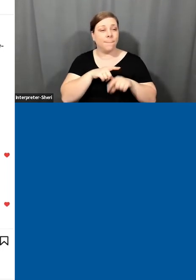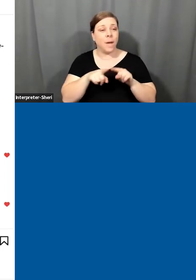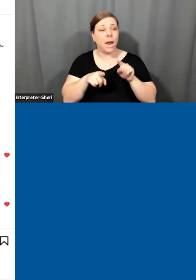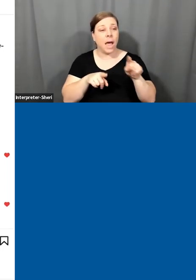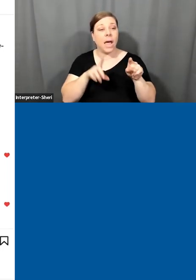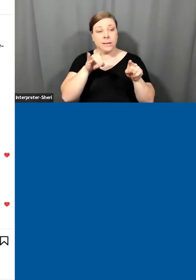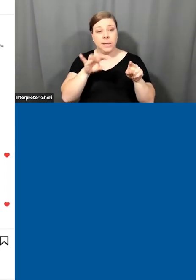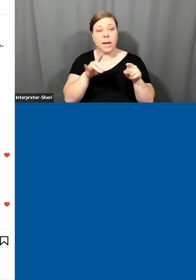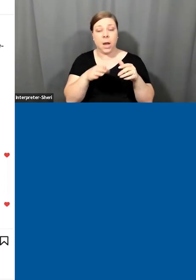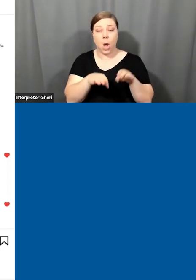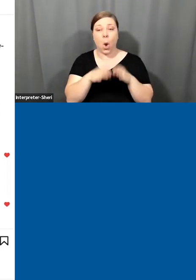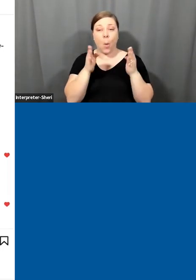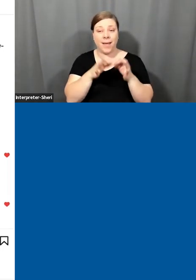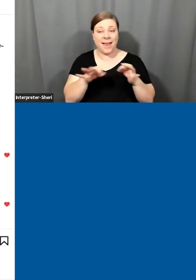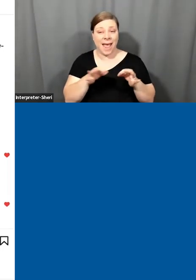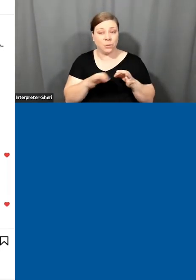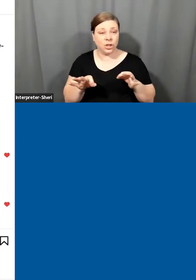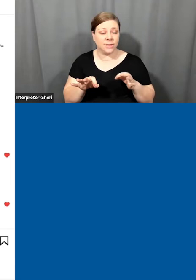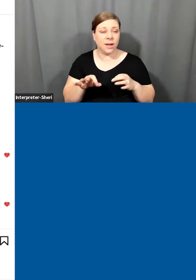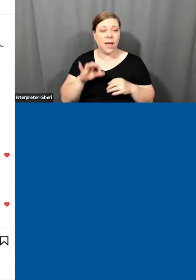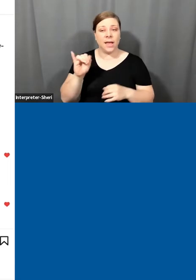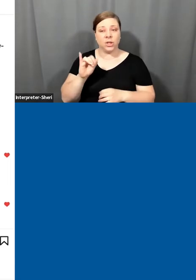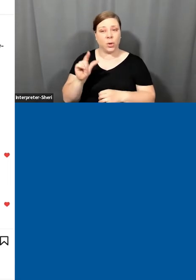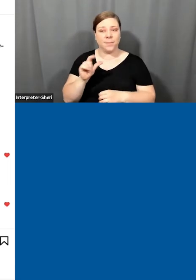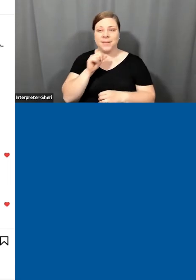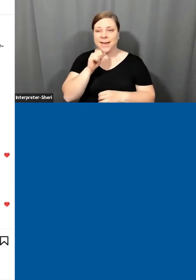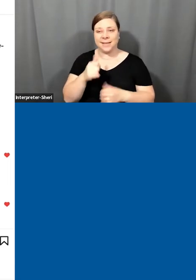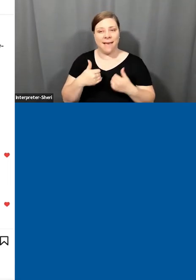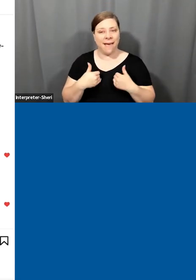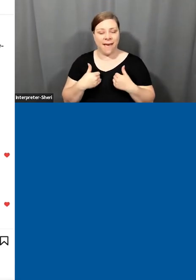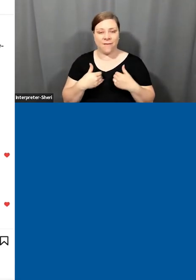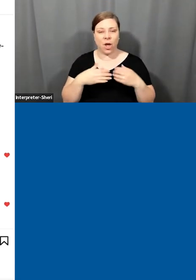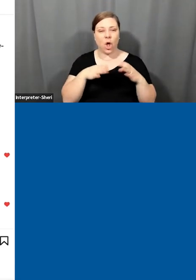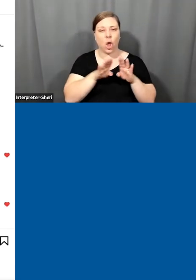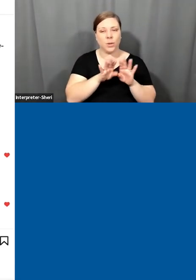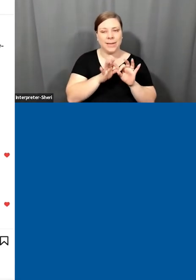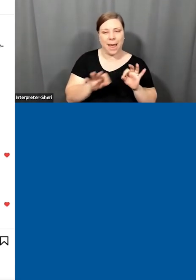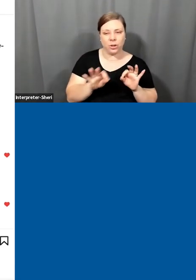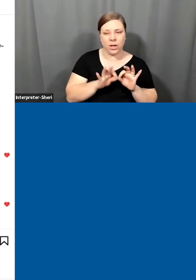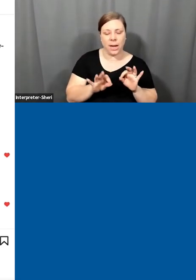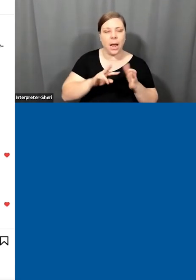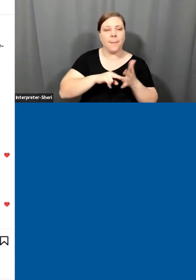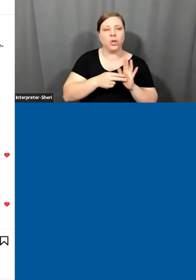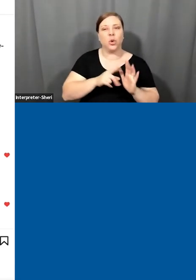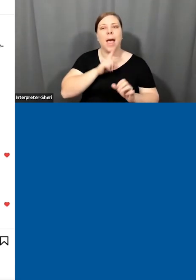because Instagram doesn't allow for closed captioning, which is when you actually upload your SRT file